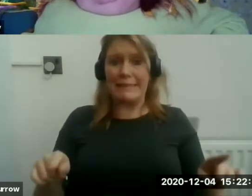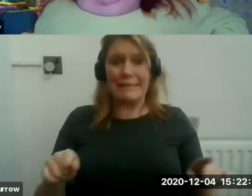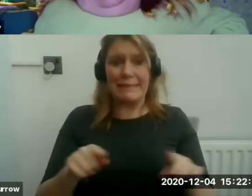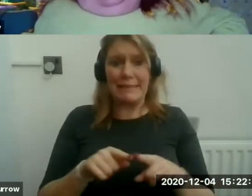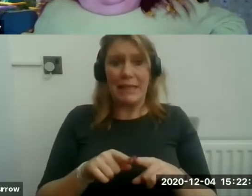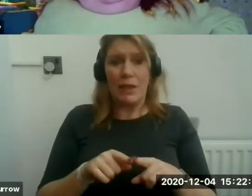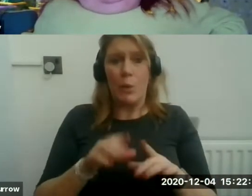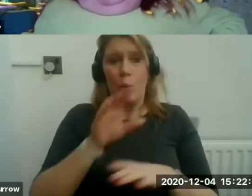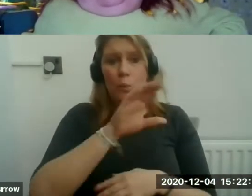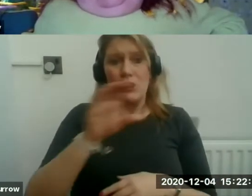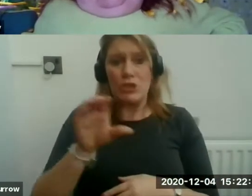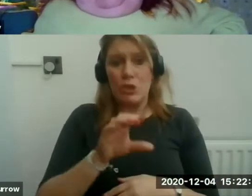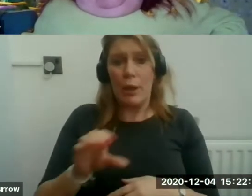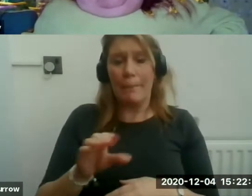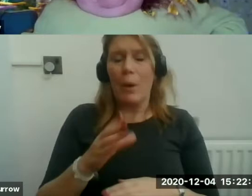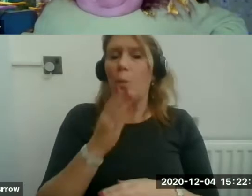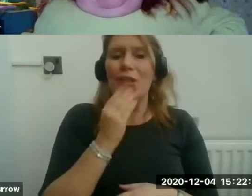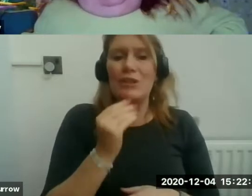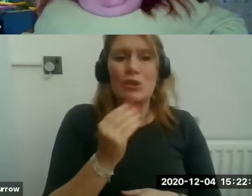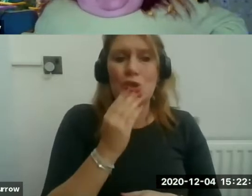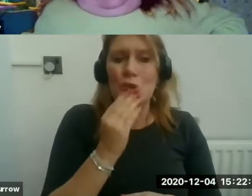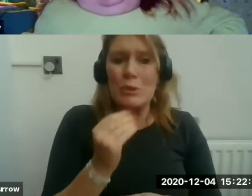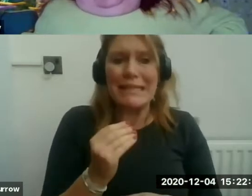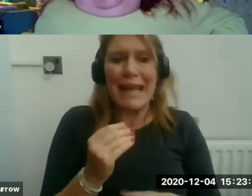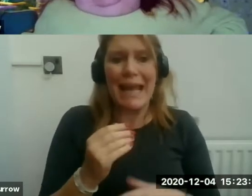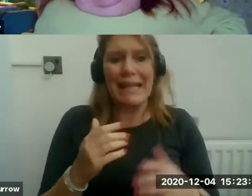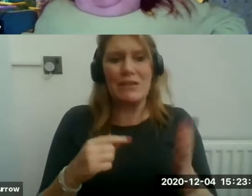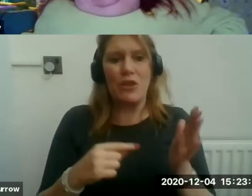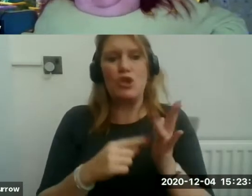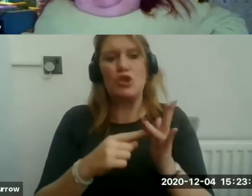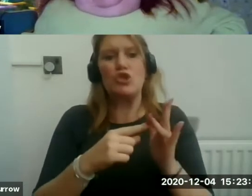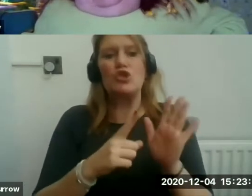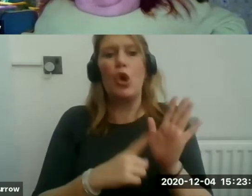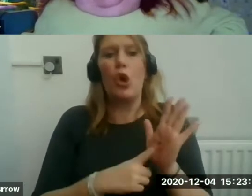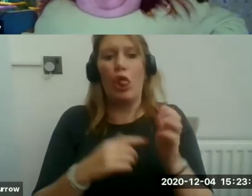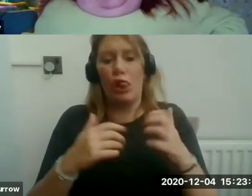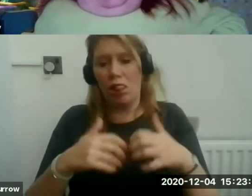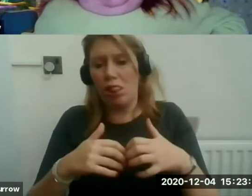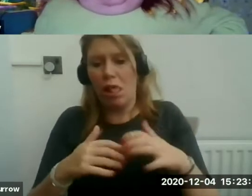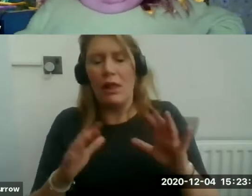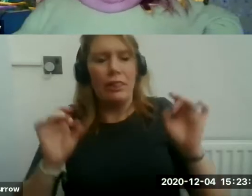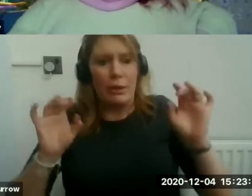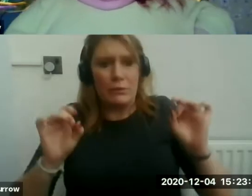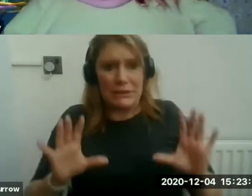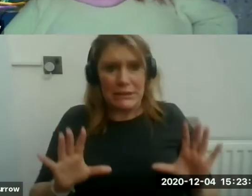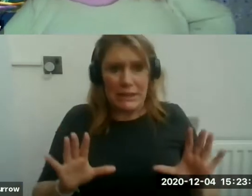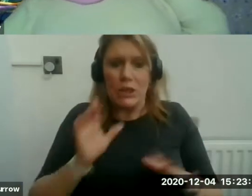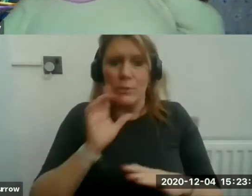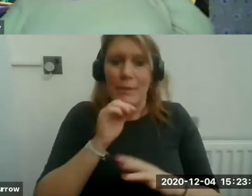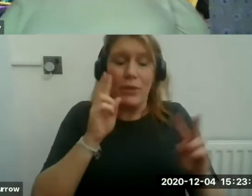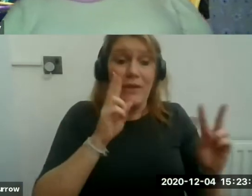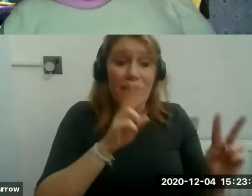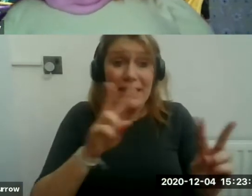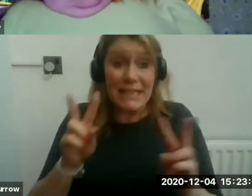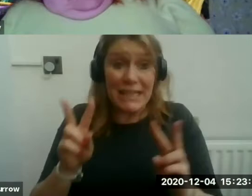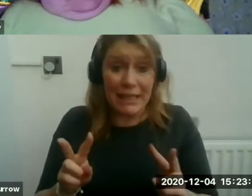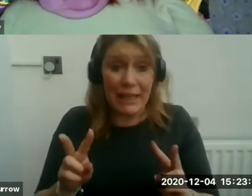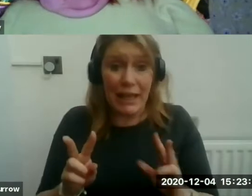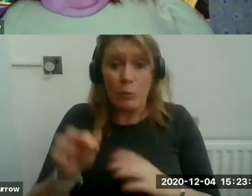just use Zoom as the tool, people who have seen it will know that we directed through